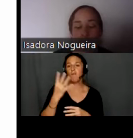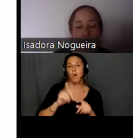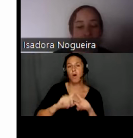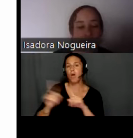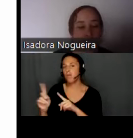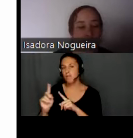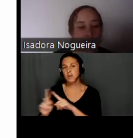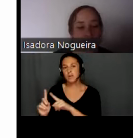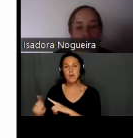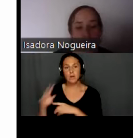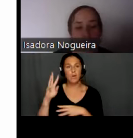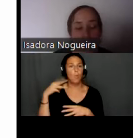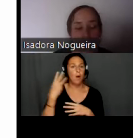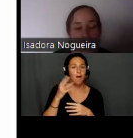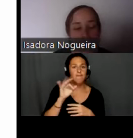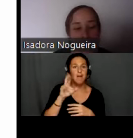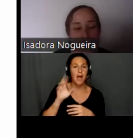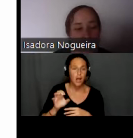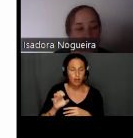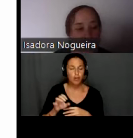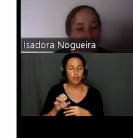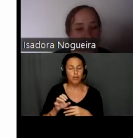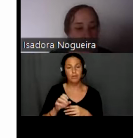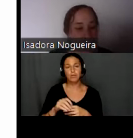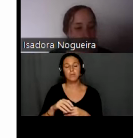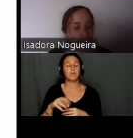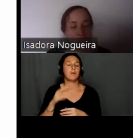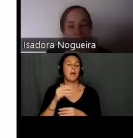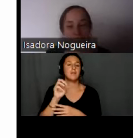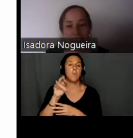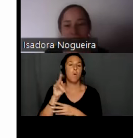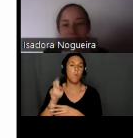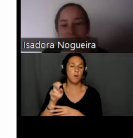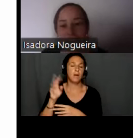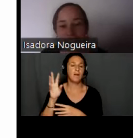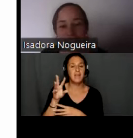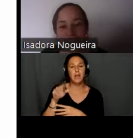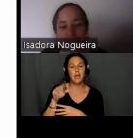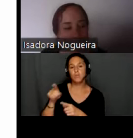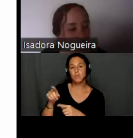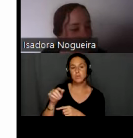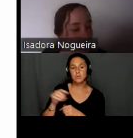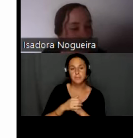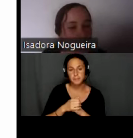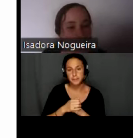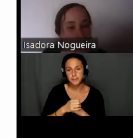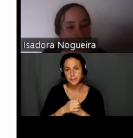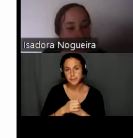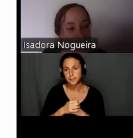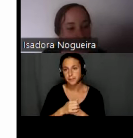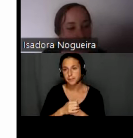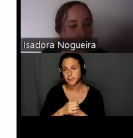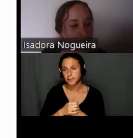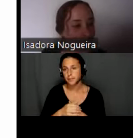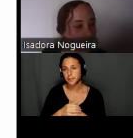videos at achieving resilient communities.org Eulalia, and next slide